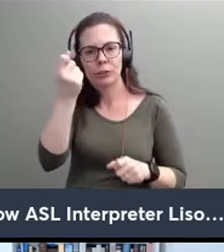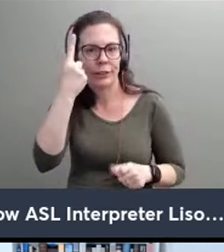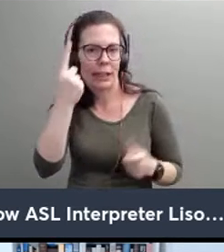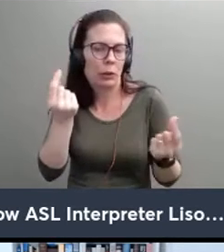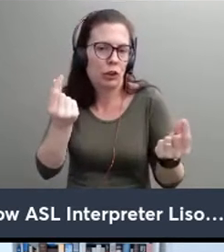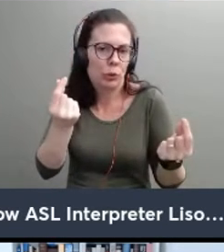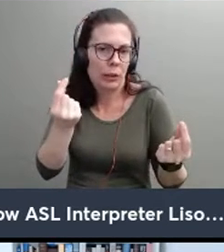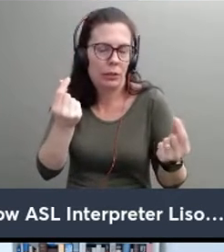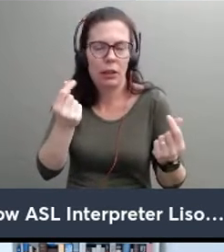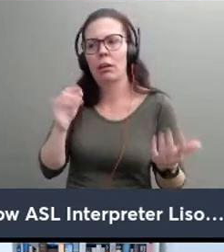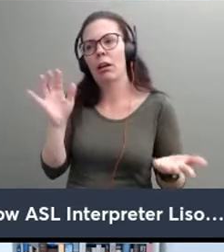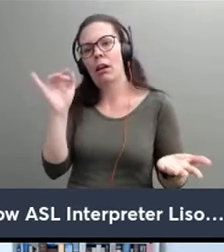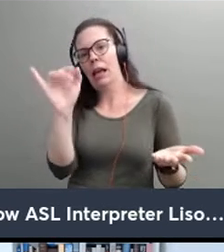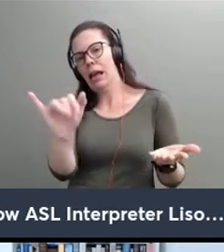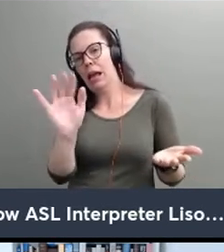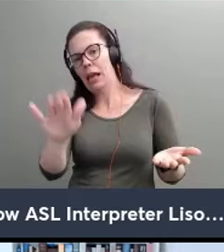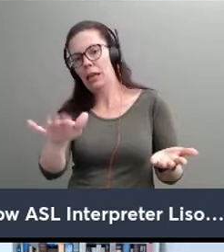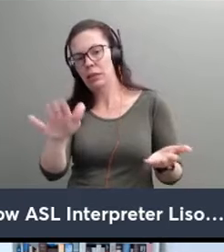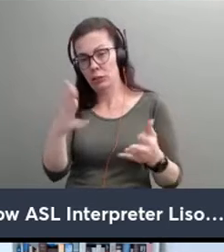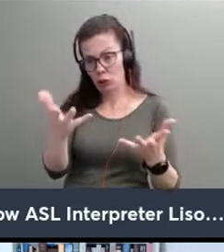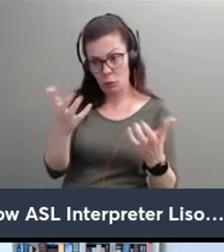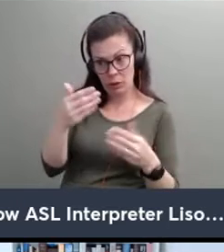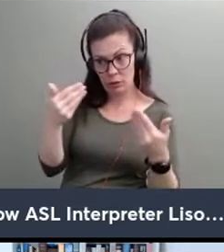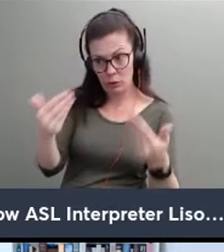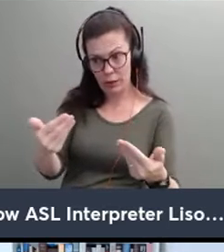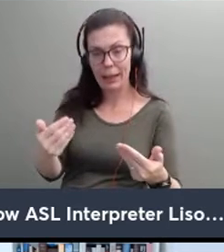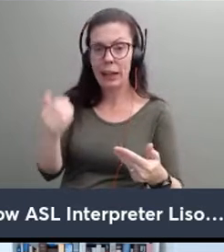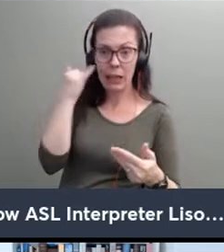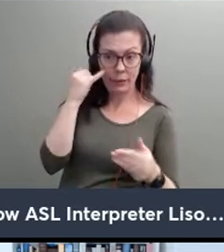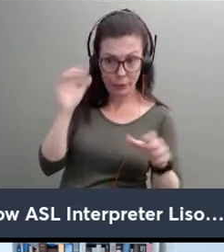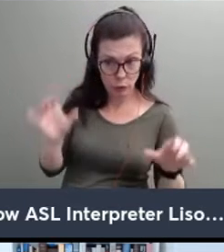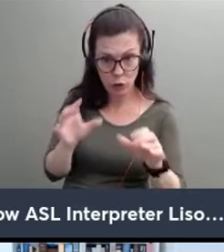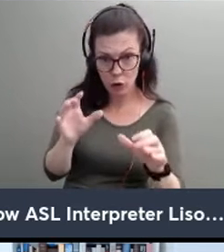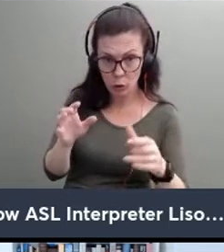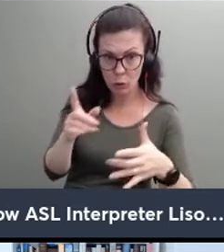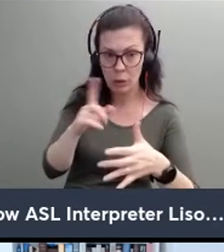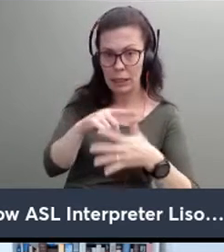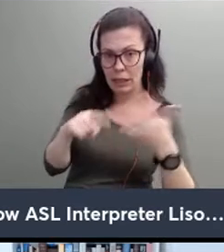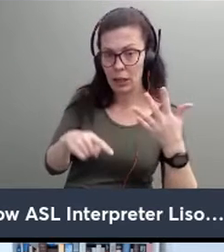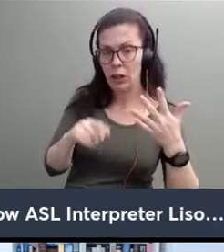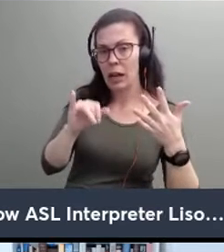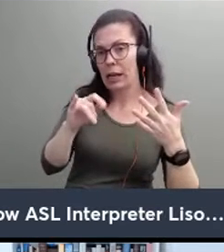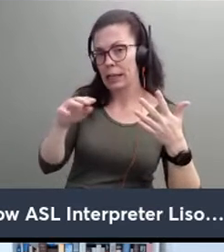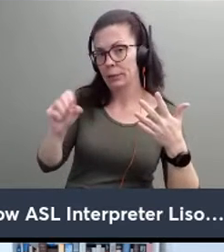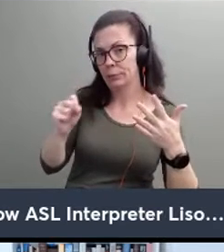Hey, do you want to do this? If you do this, these are the items that you're going to be enabling.